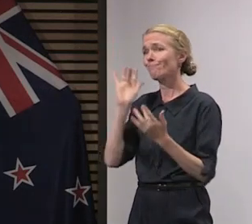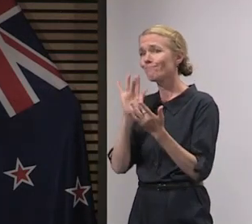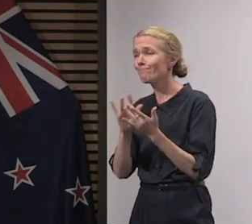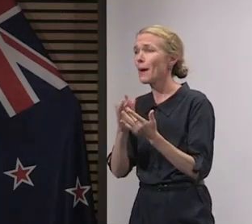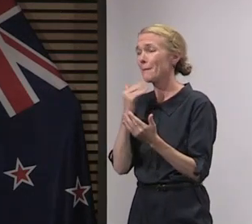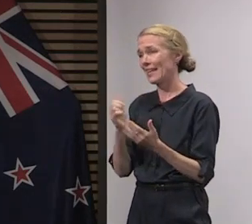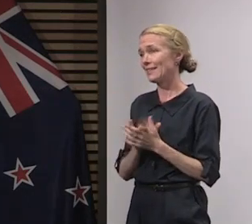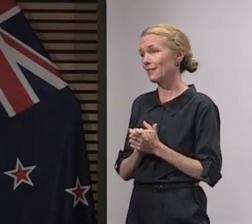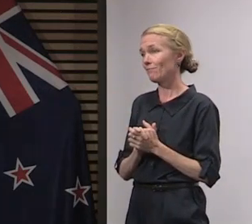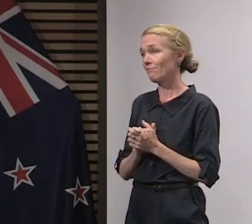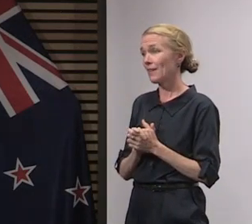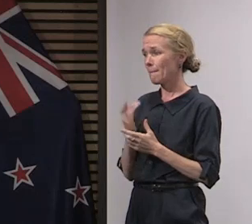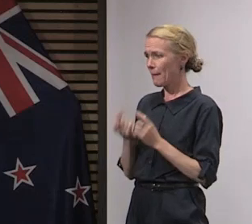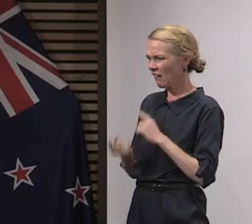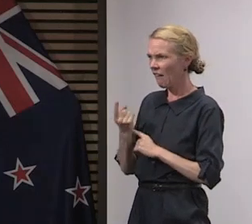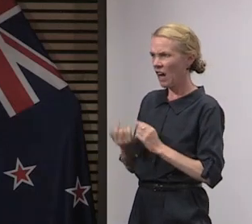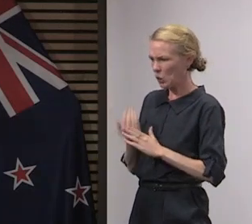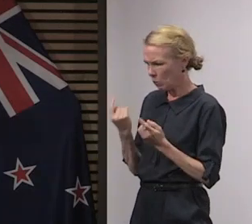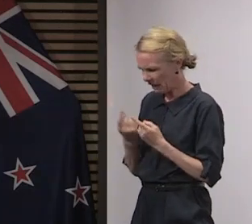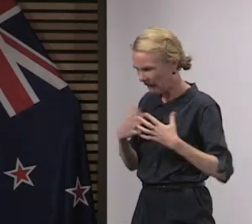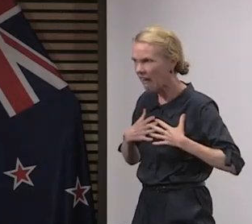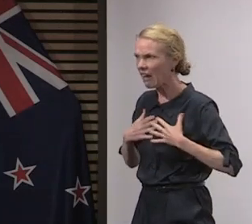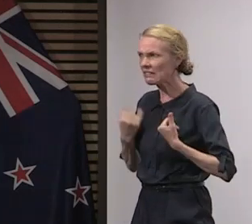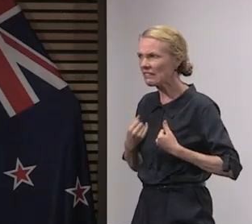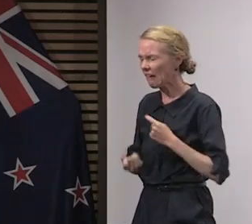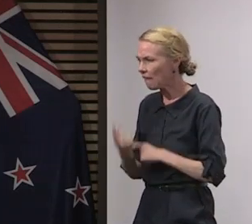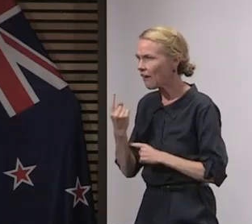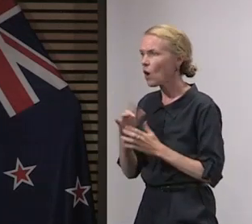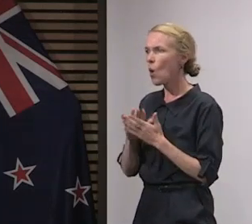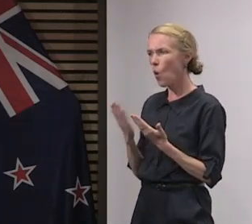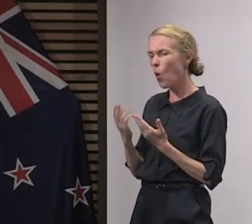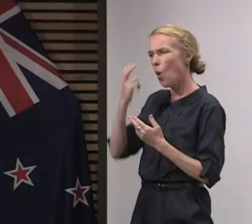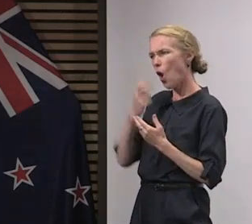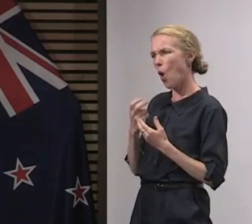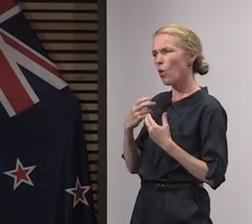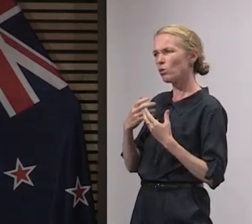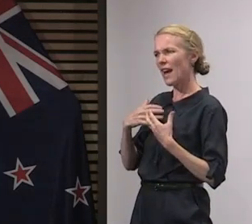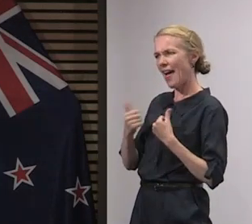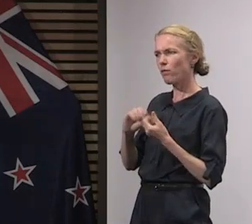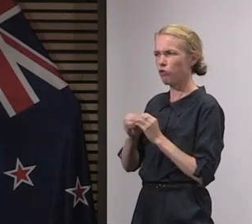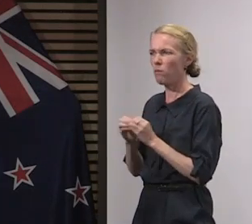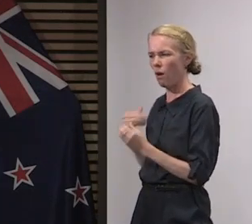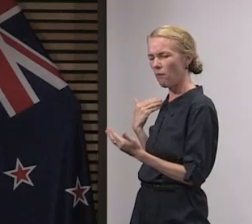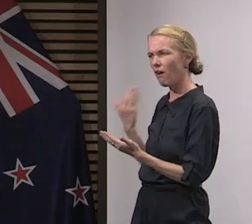stop seeking care that you might need for any medical condition that you may have, whether it is a new acute